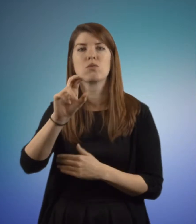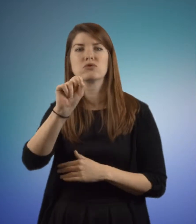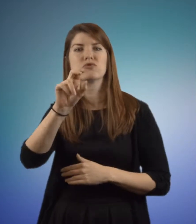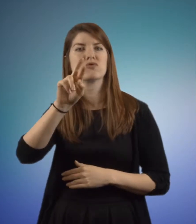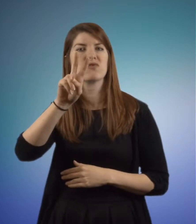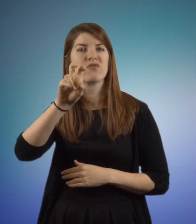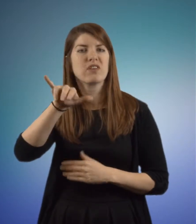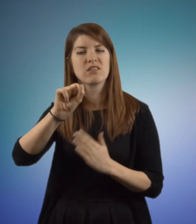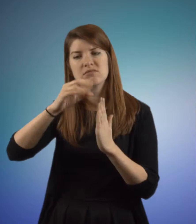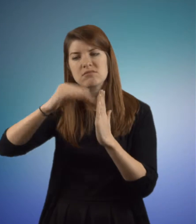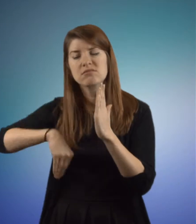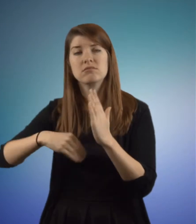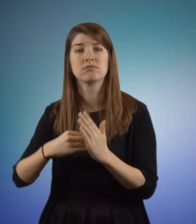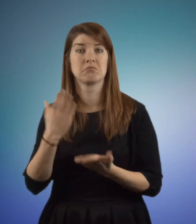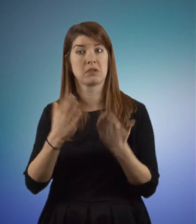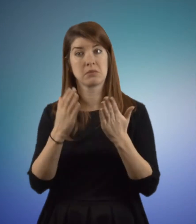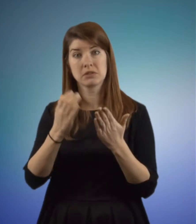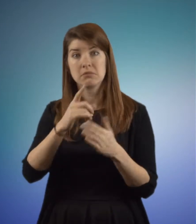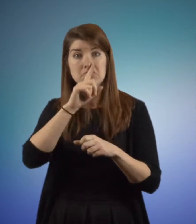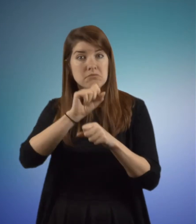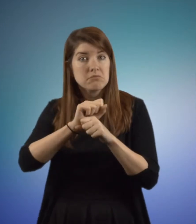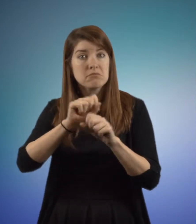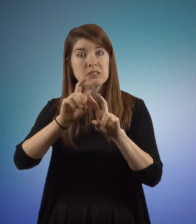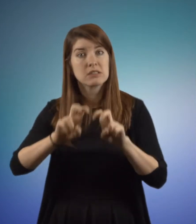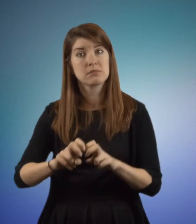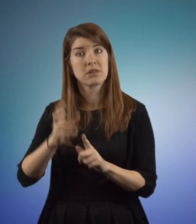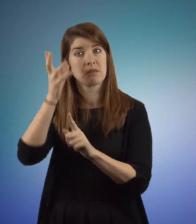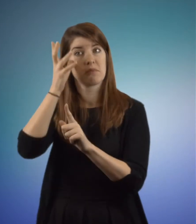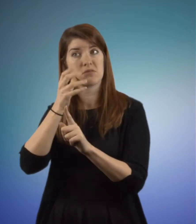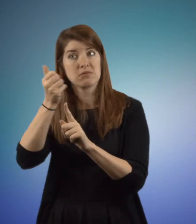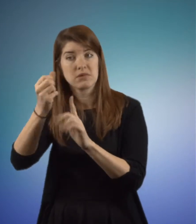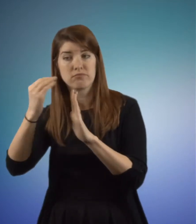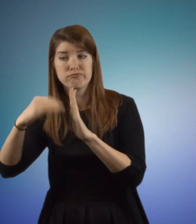Or there could be some actual assessments that the parents would provide information about.